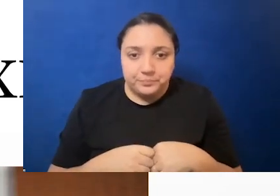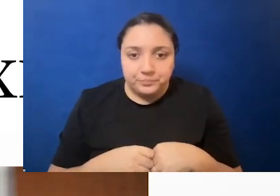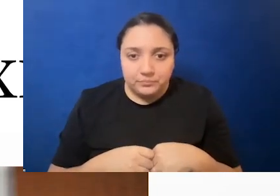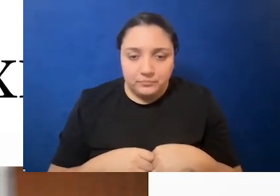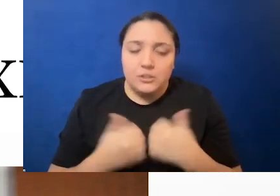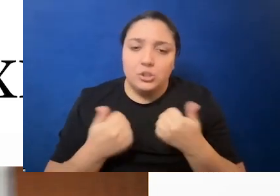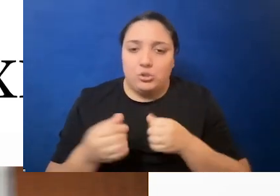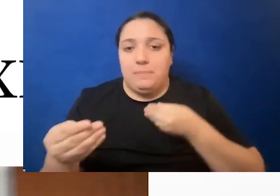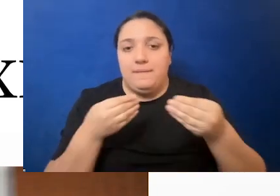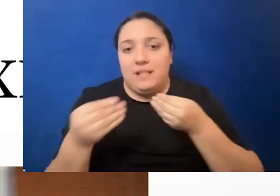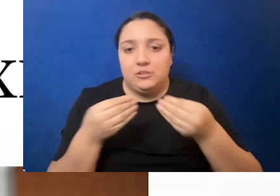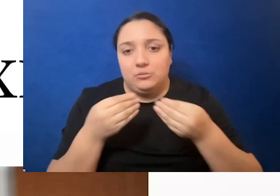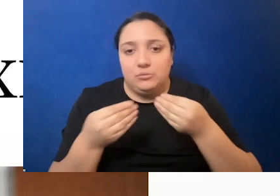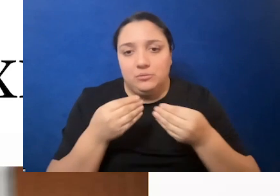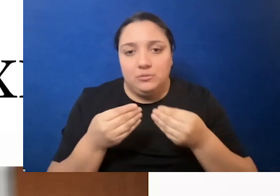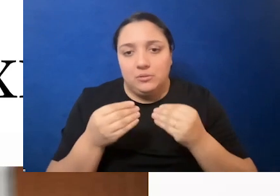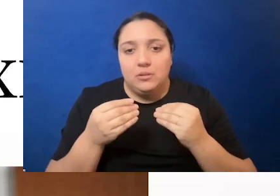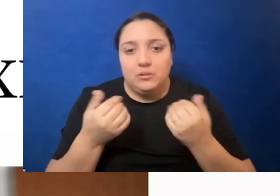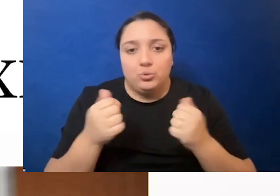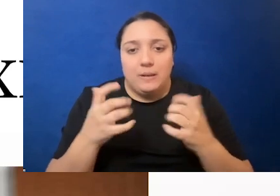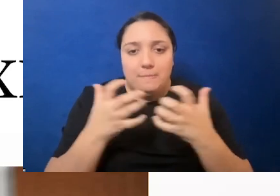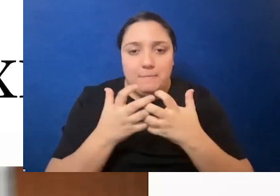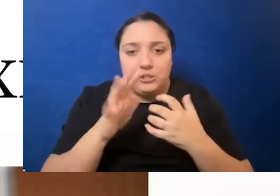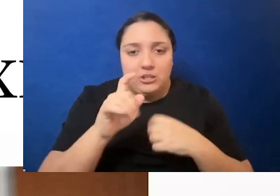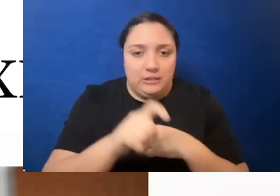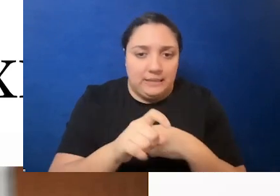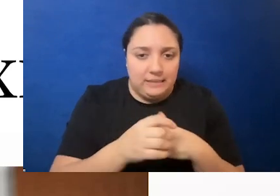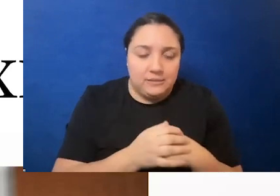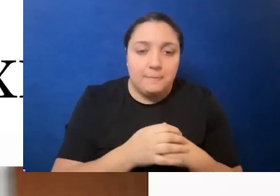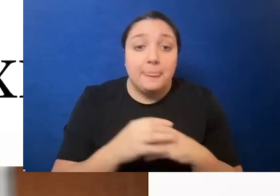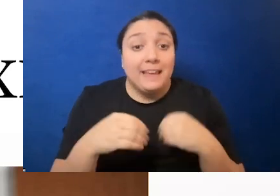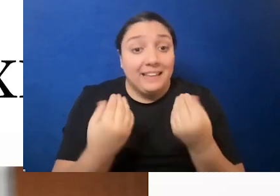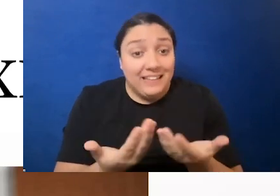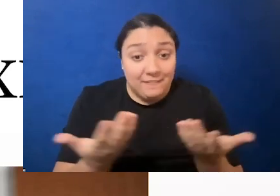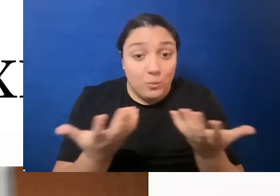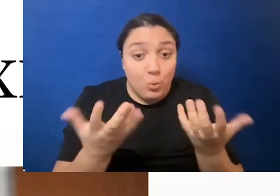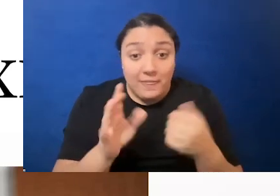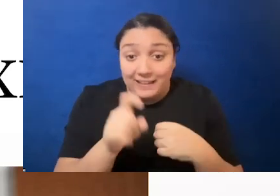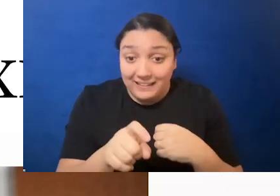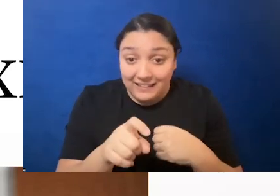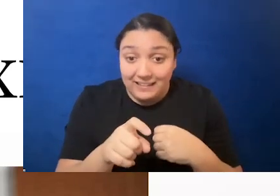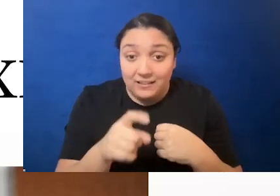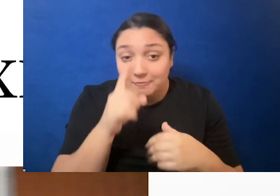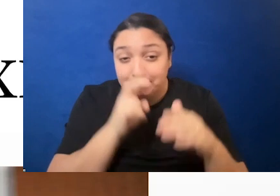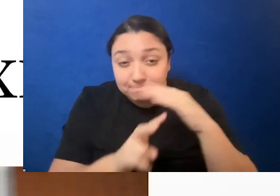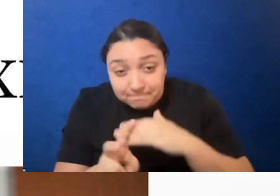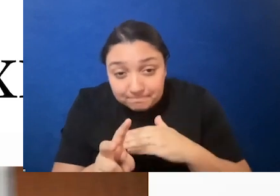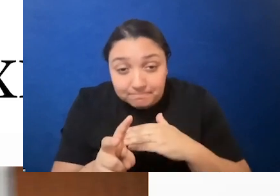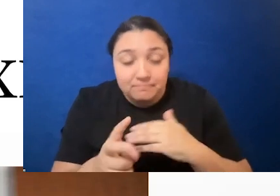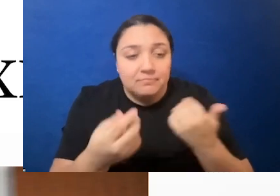TRY TO BE FLEXIBLE AND MEET THE STUDENT WHERE THEY ARE. TRY TO GET THEM WHAT THEY NEED